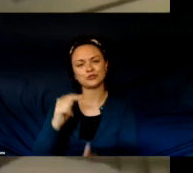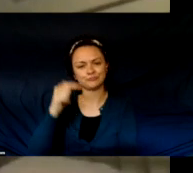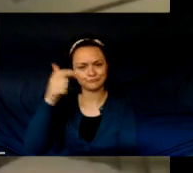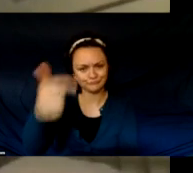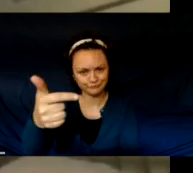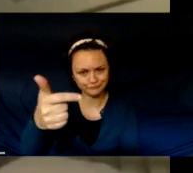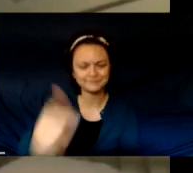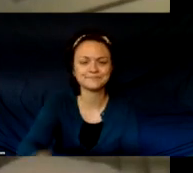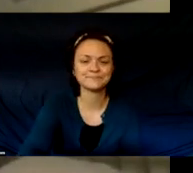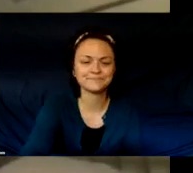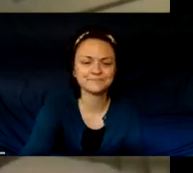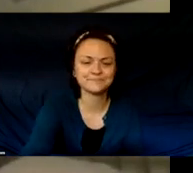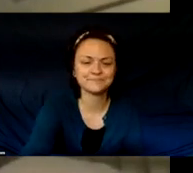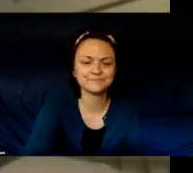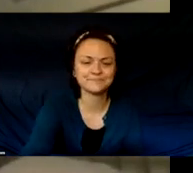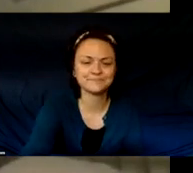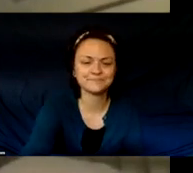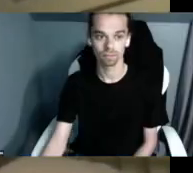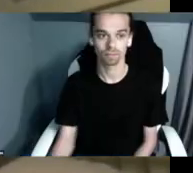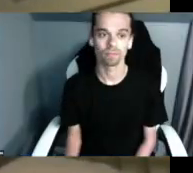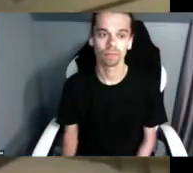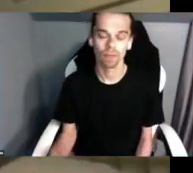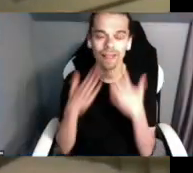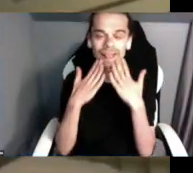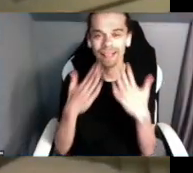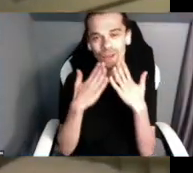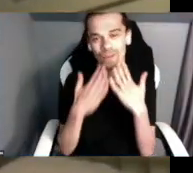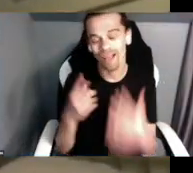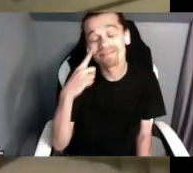I think it's really important for researchers to